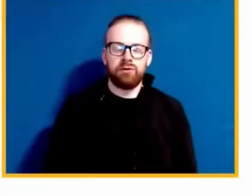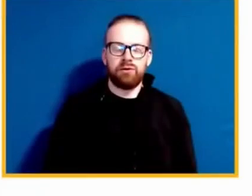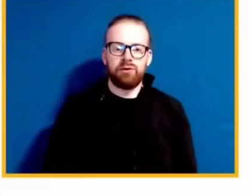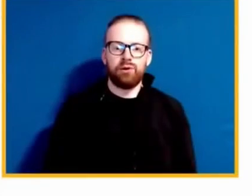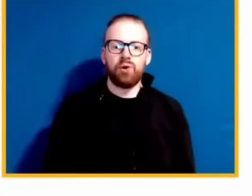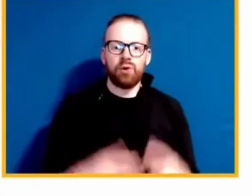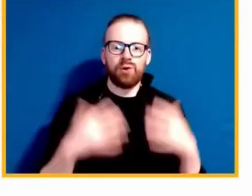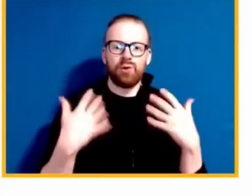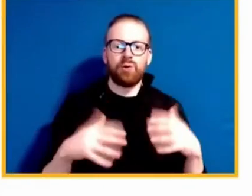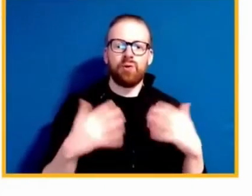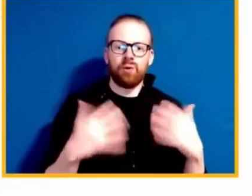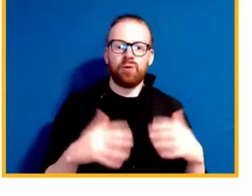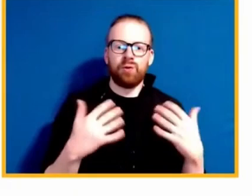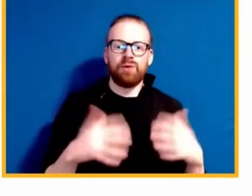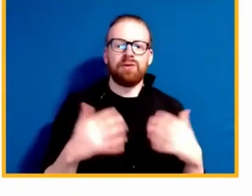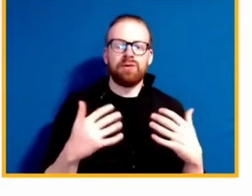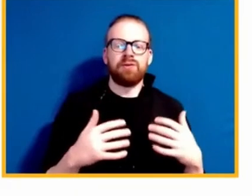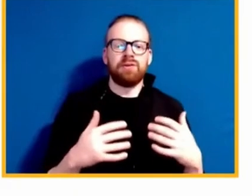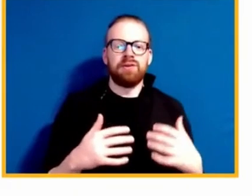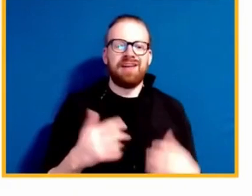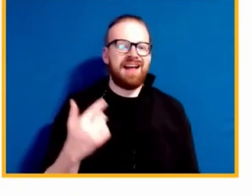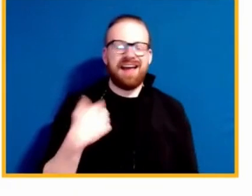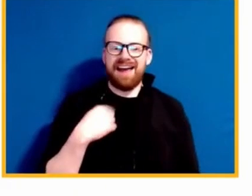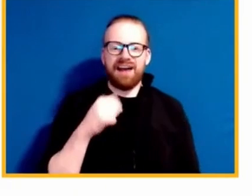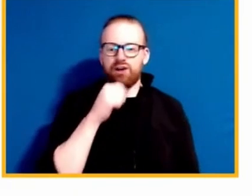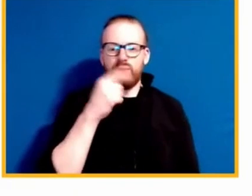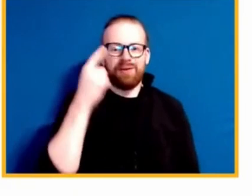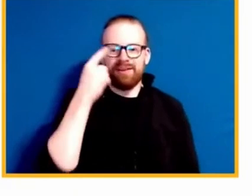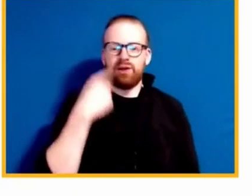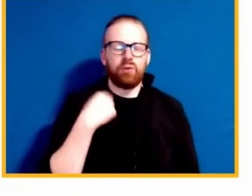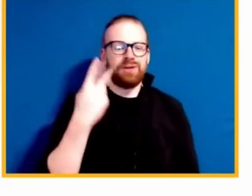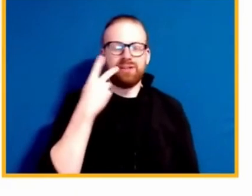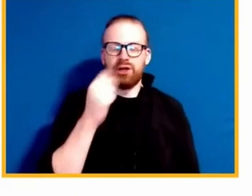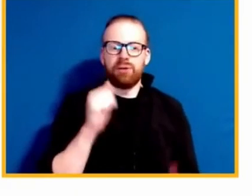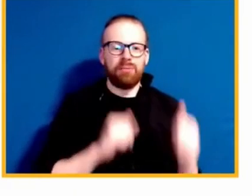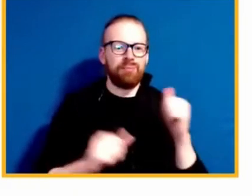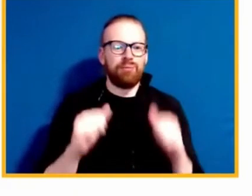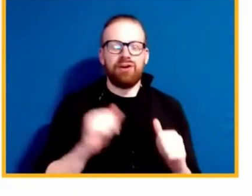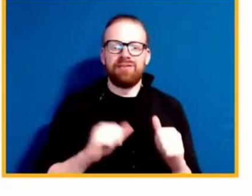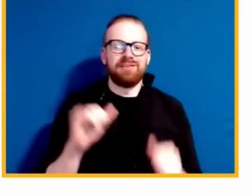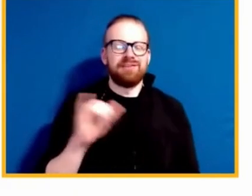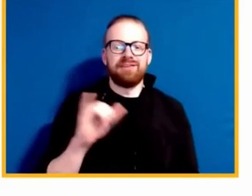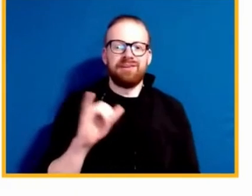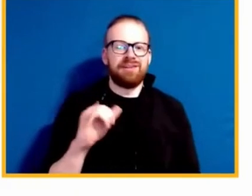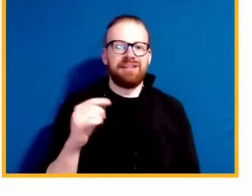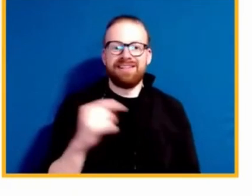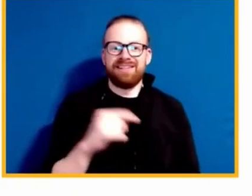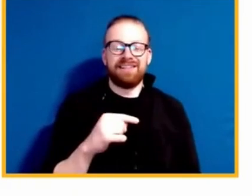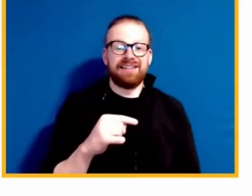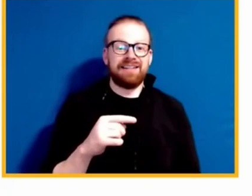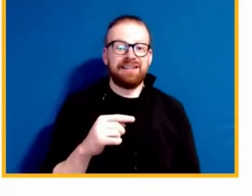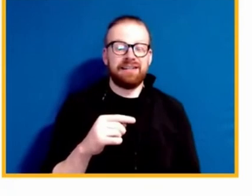[Zeke] Oh my goodness, I don't think we've seen a performance thus far that not only